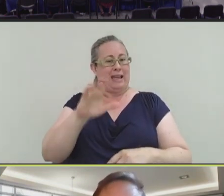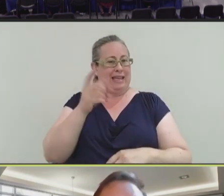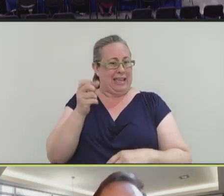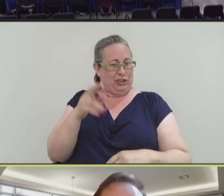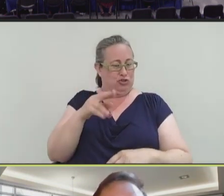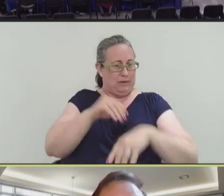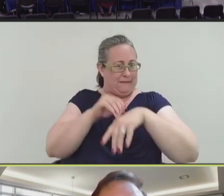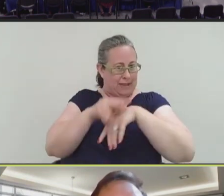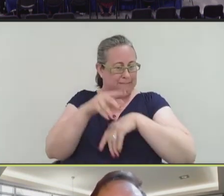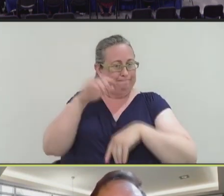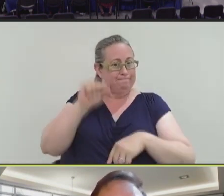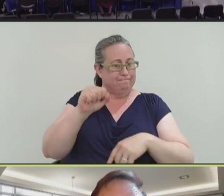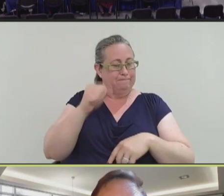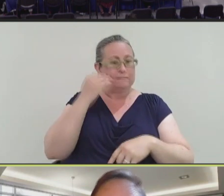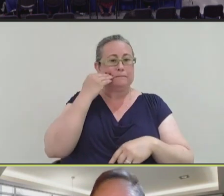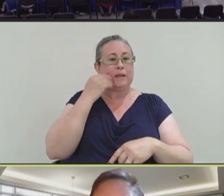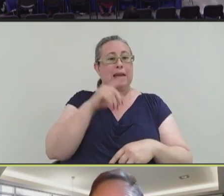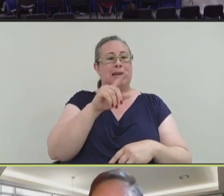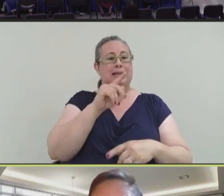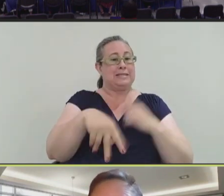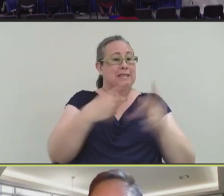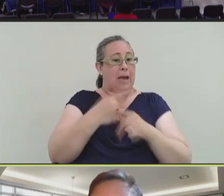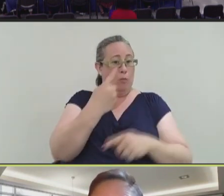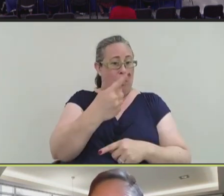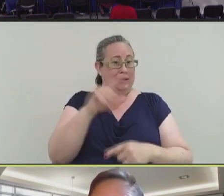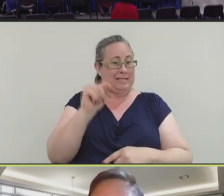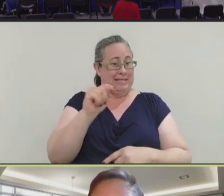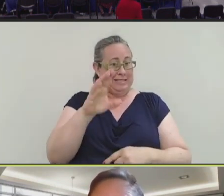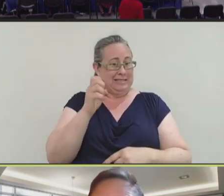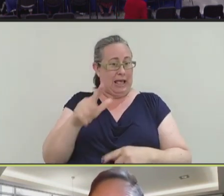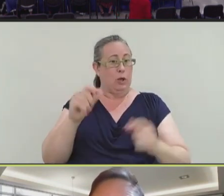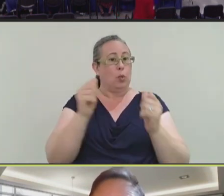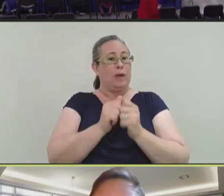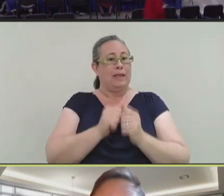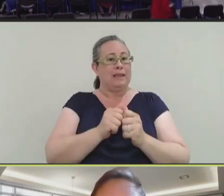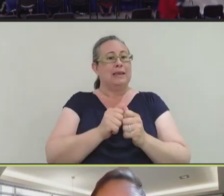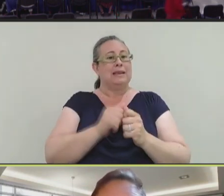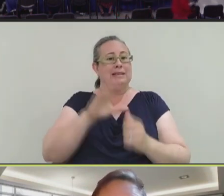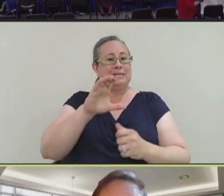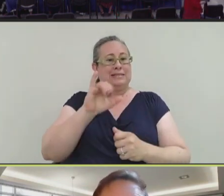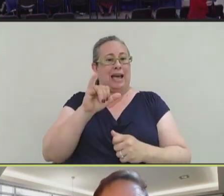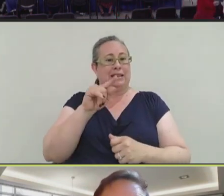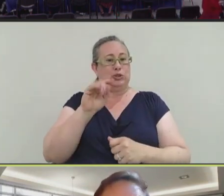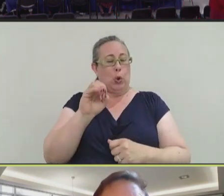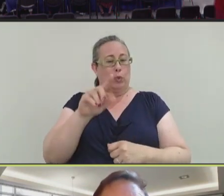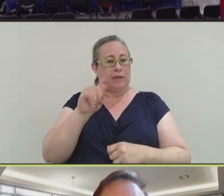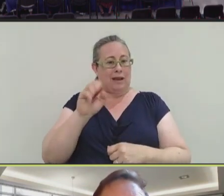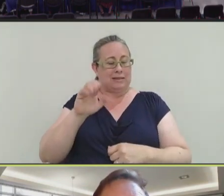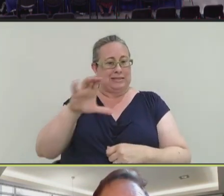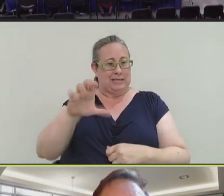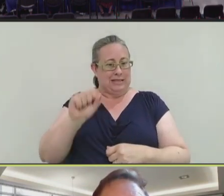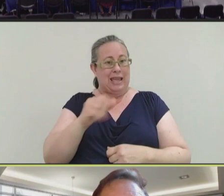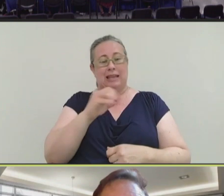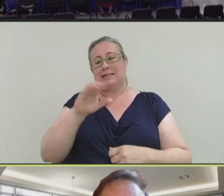and that is a type one T-cell response with cytotoxic T-cells and cytokine-releasing CD4